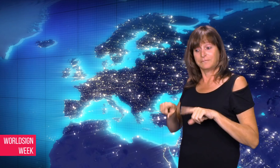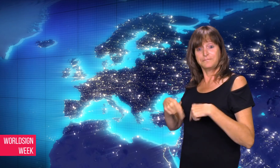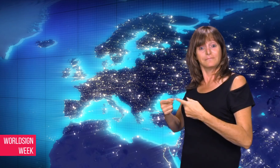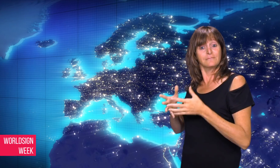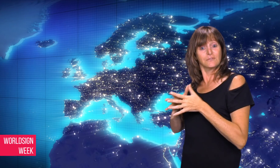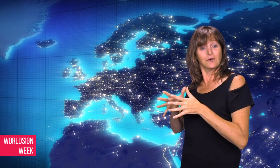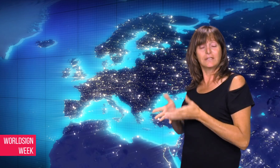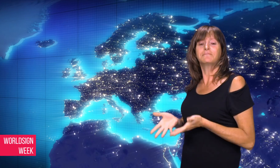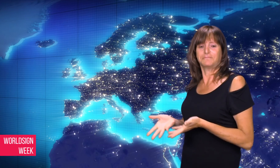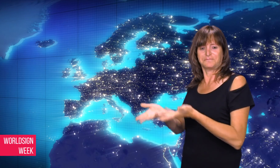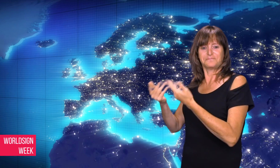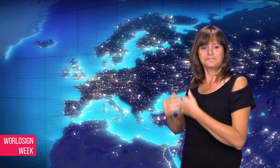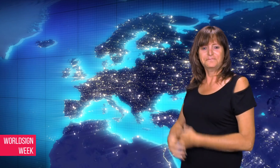Now, let’s go to next story.